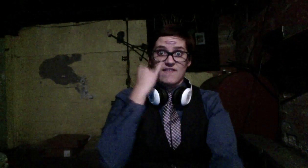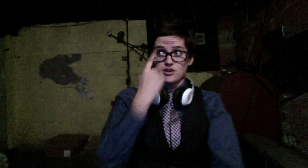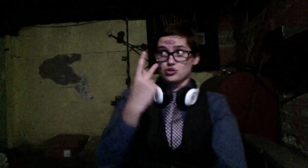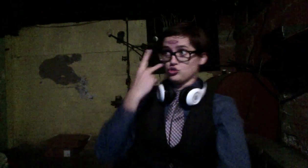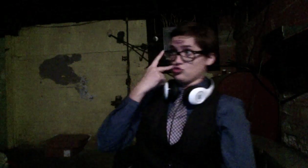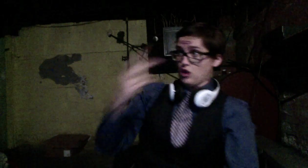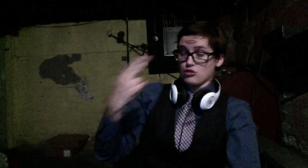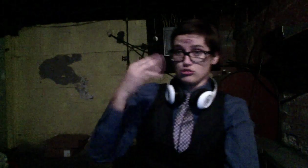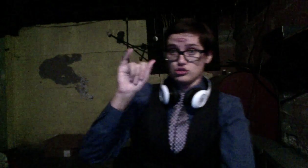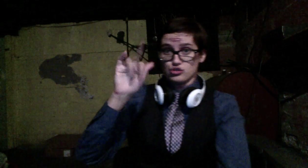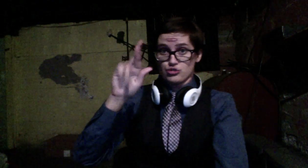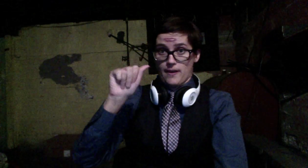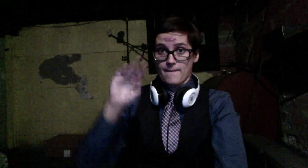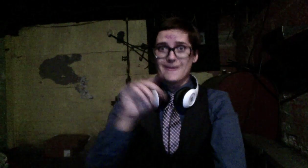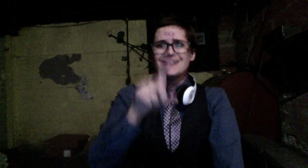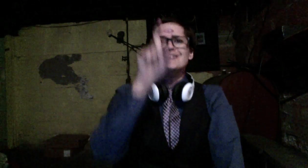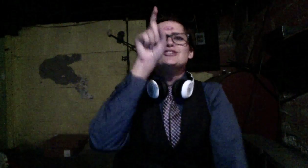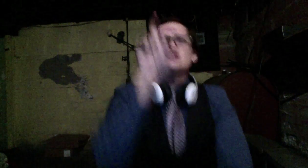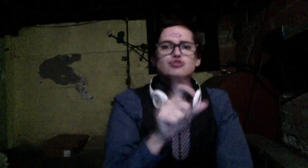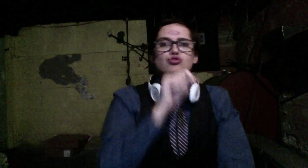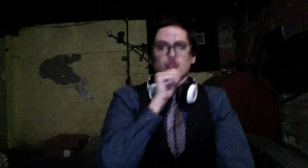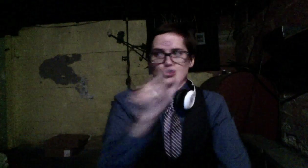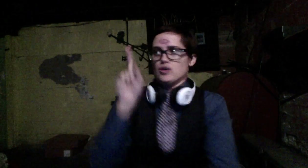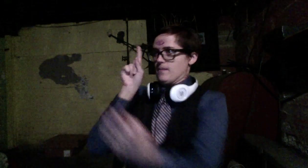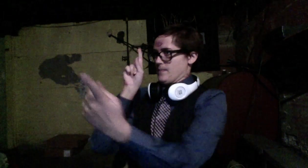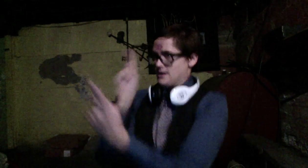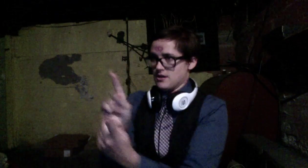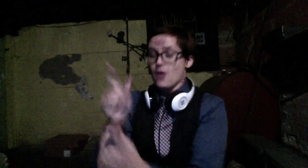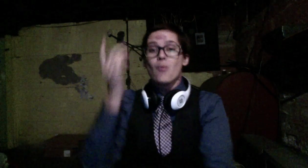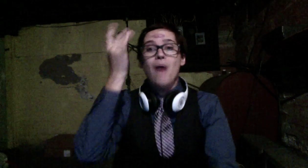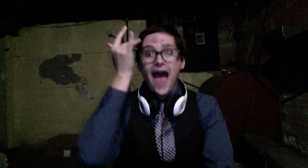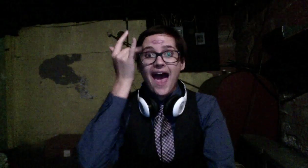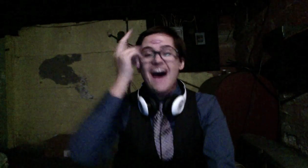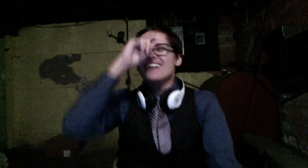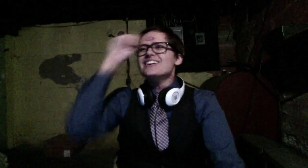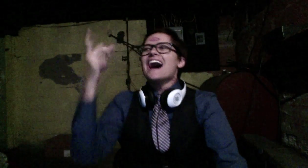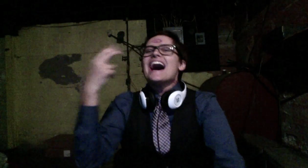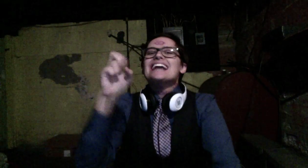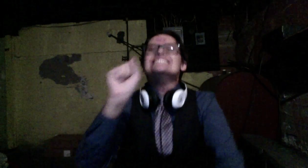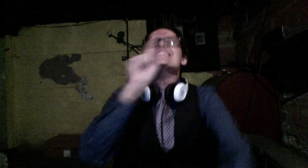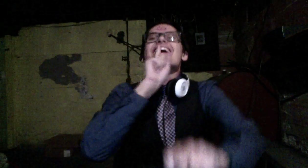IF SEE H-I-R-A-M YOU MUST NOT APPROACH-HIM WHY BECAUSE HE'S